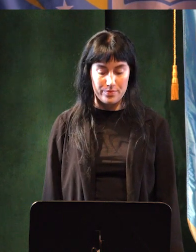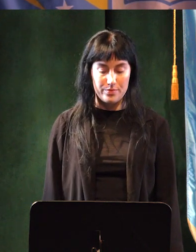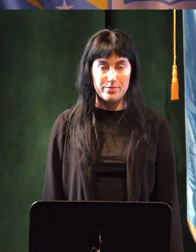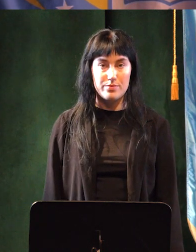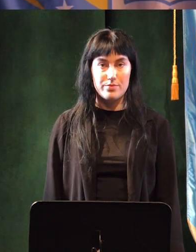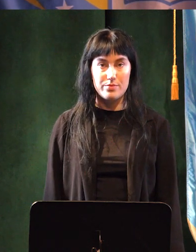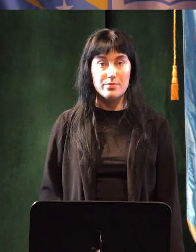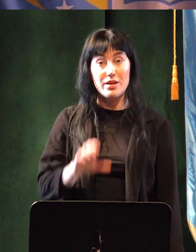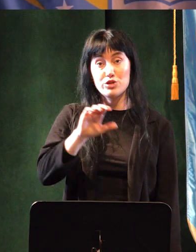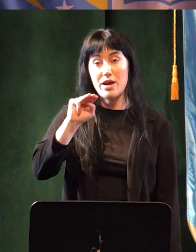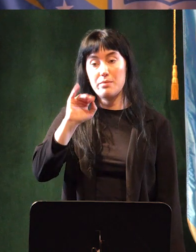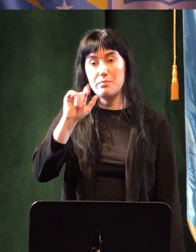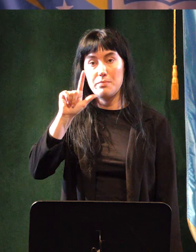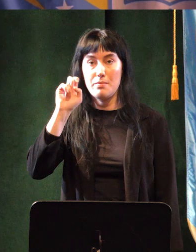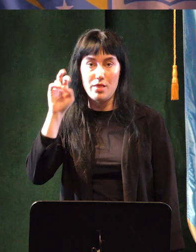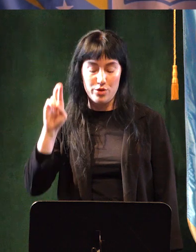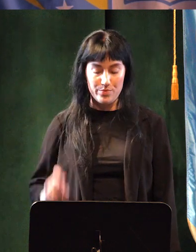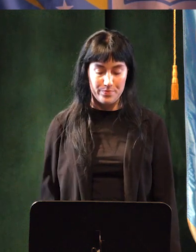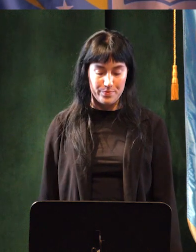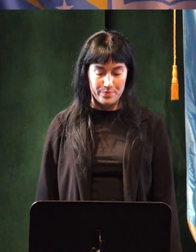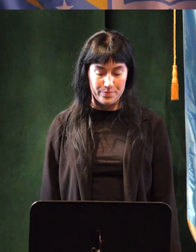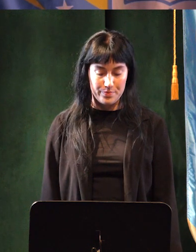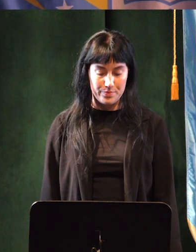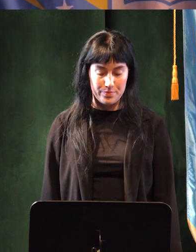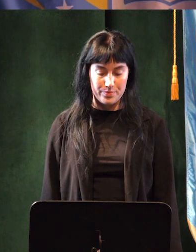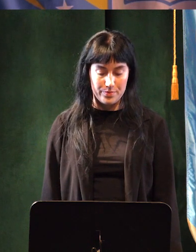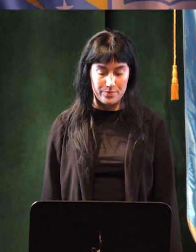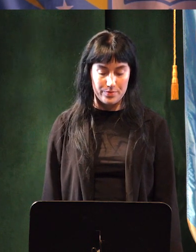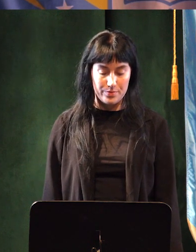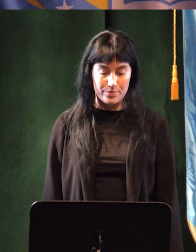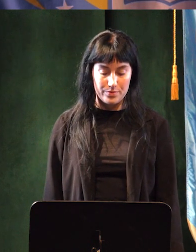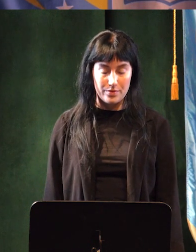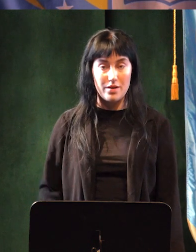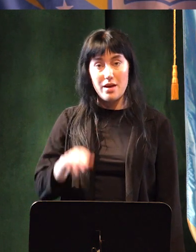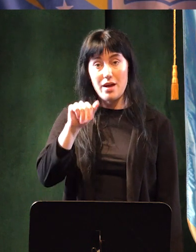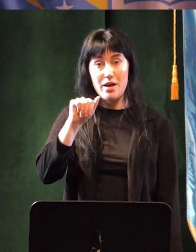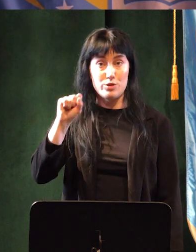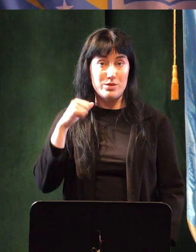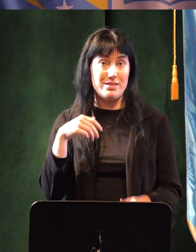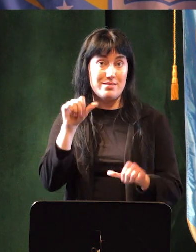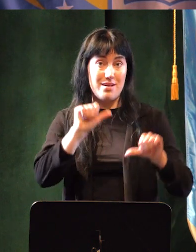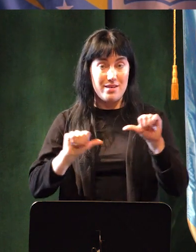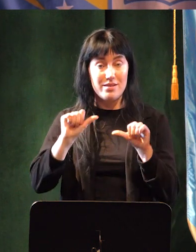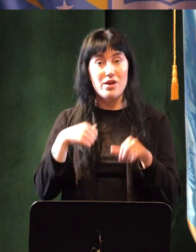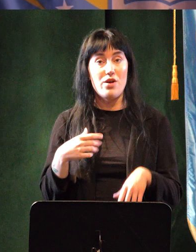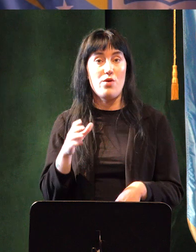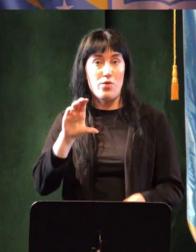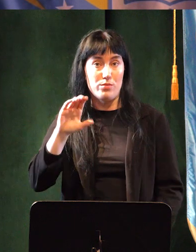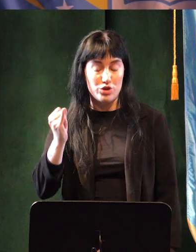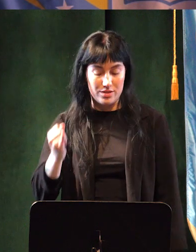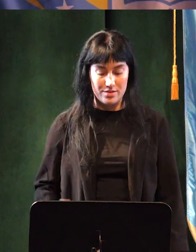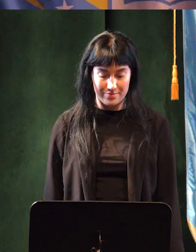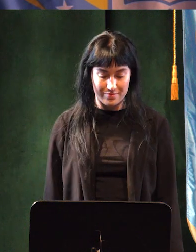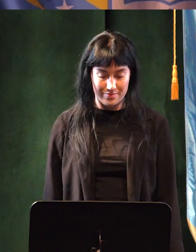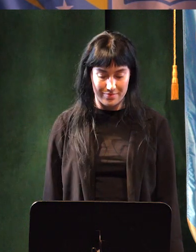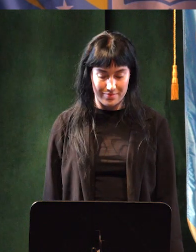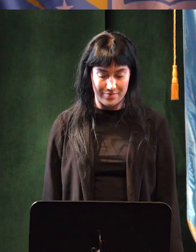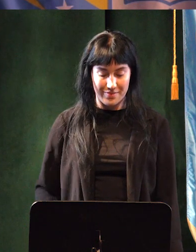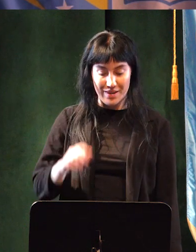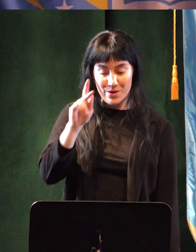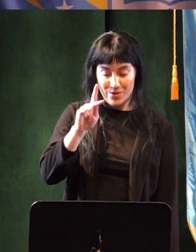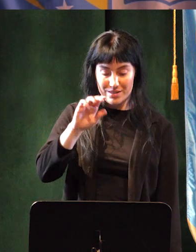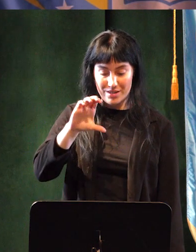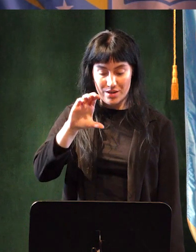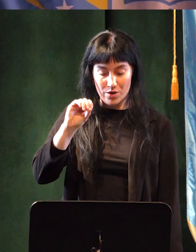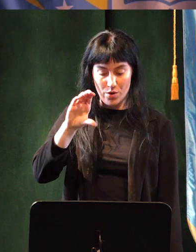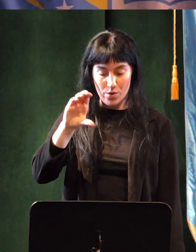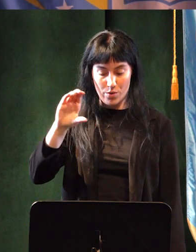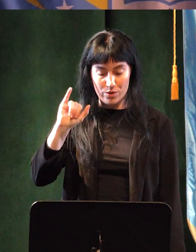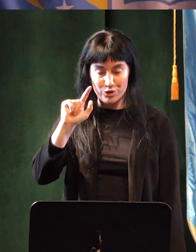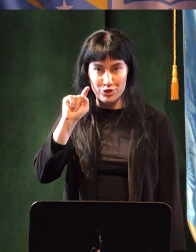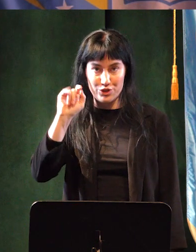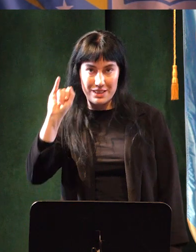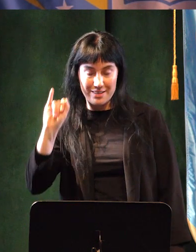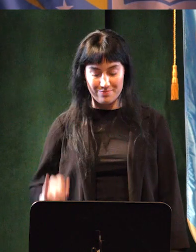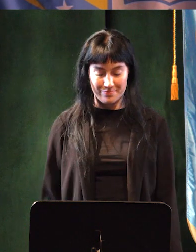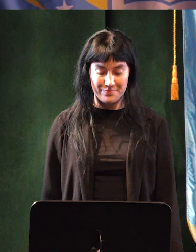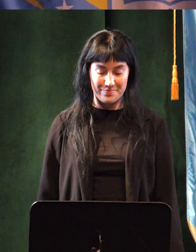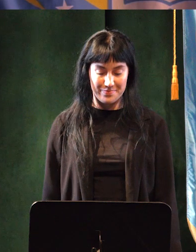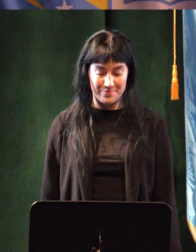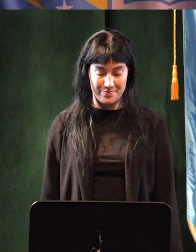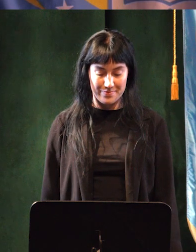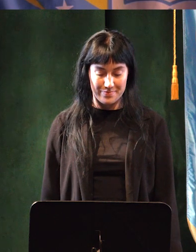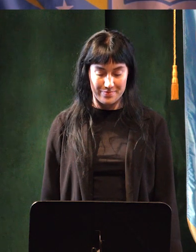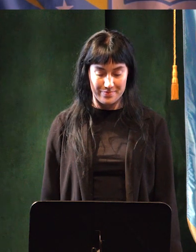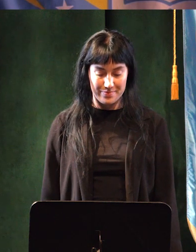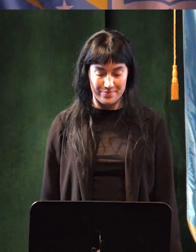Chad Miller associate in science criminal justice Kristin Cochiti Parker